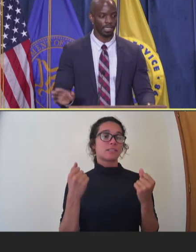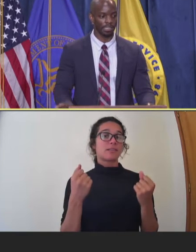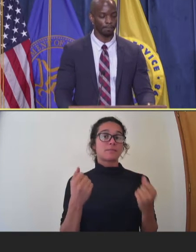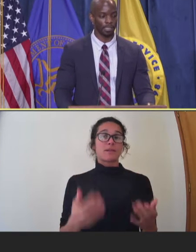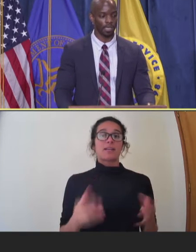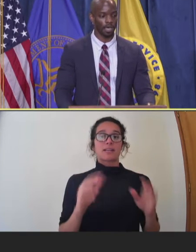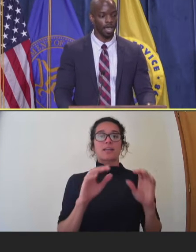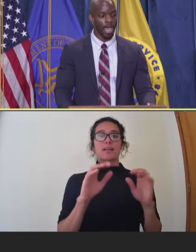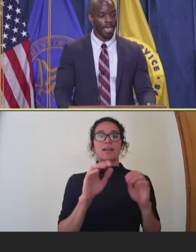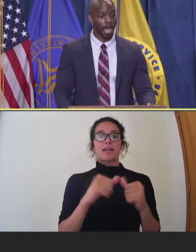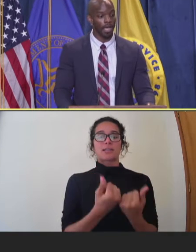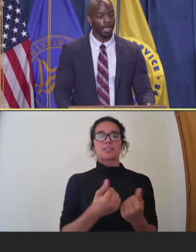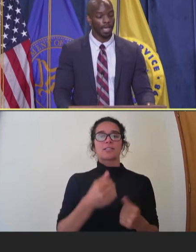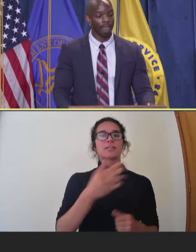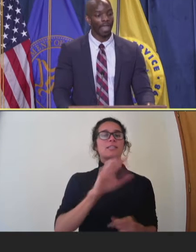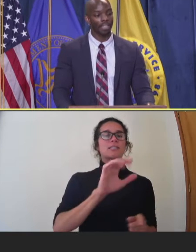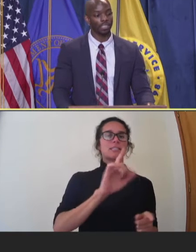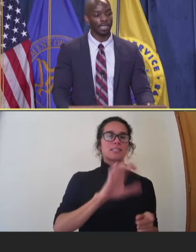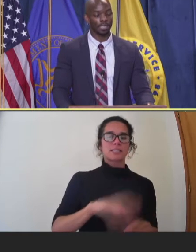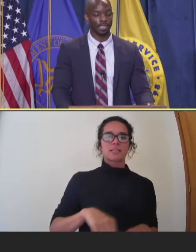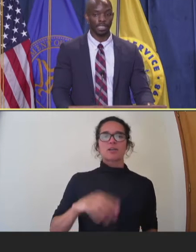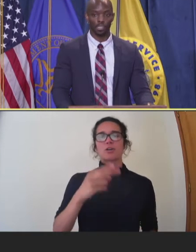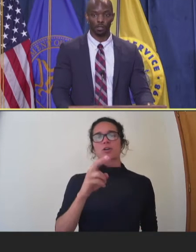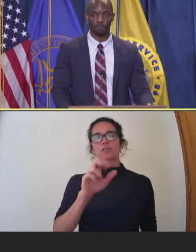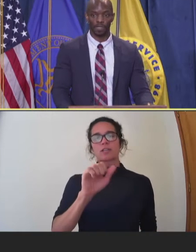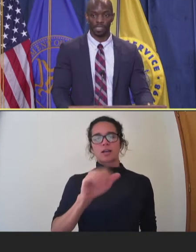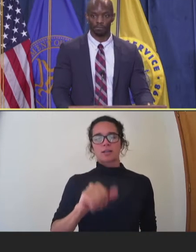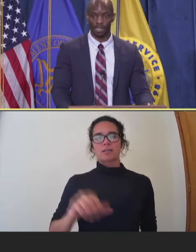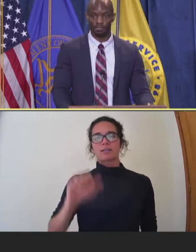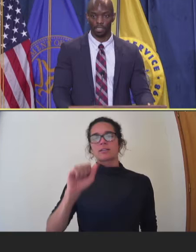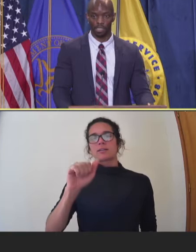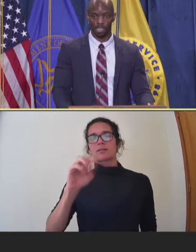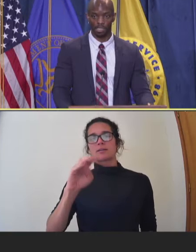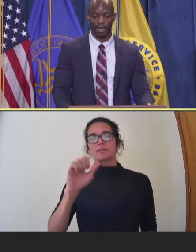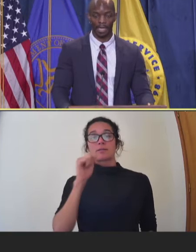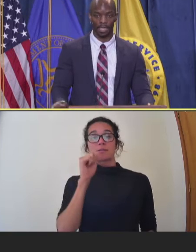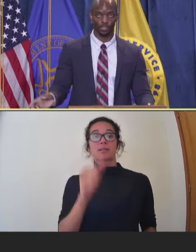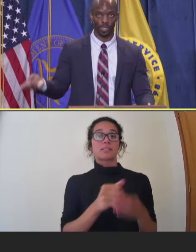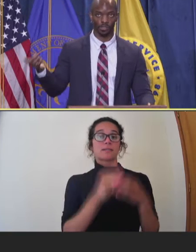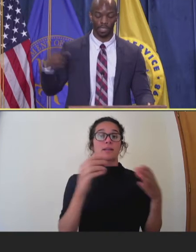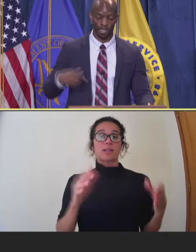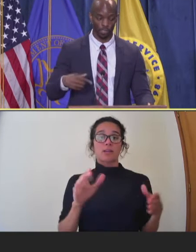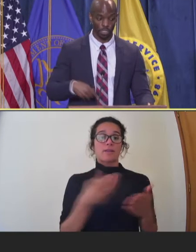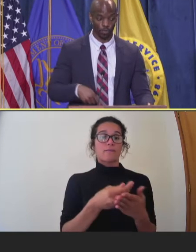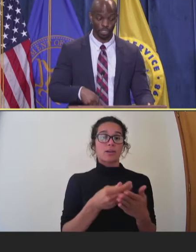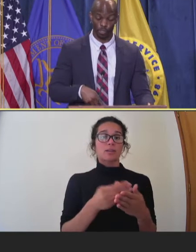SAMHSA and HUD, they actually extended their funding flexibilities back during the 2022